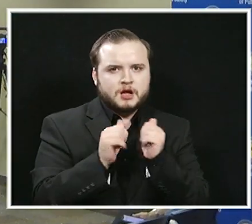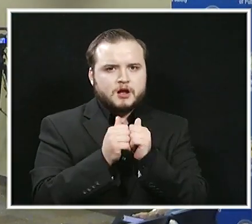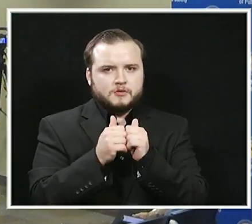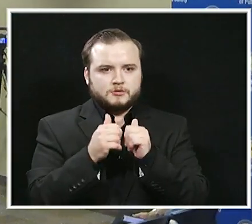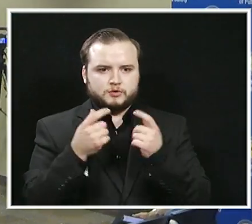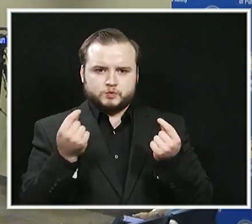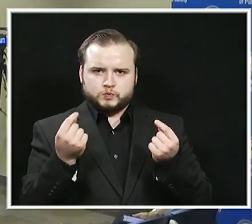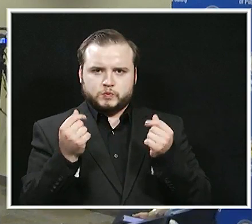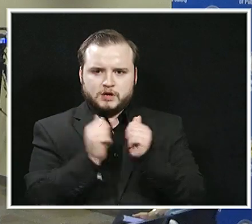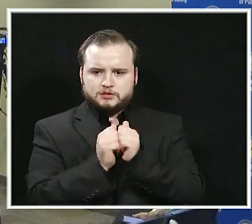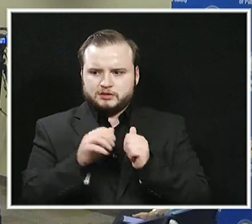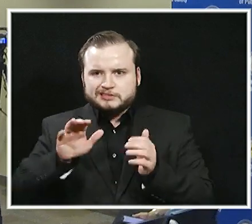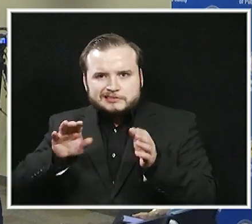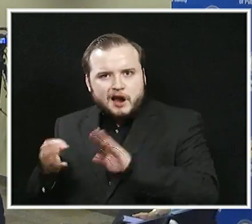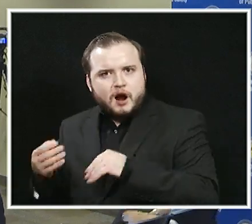working on this disposal piece.